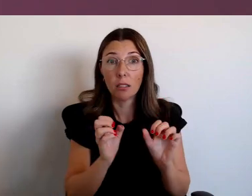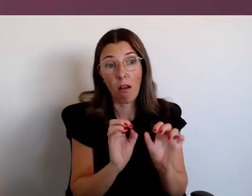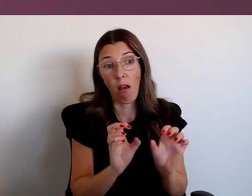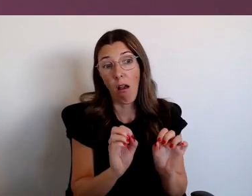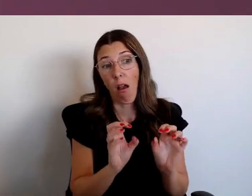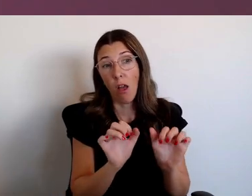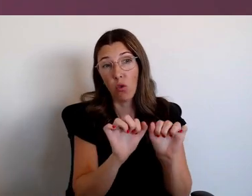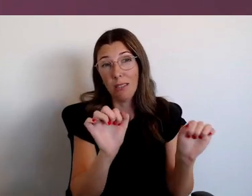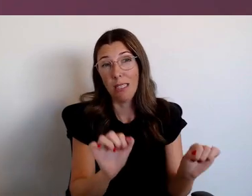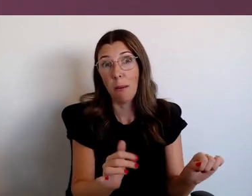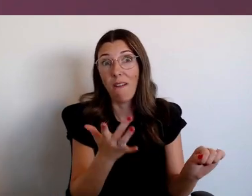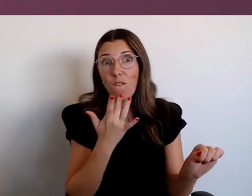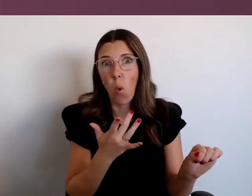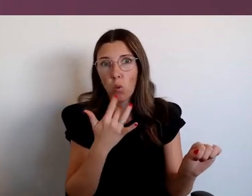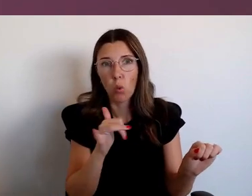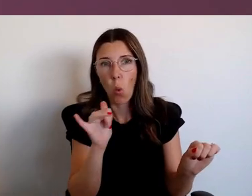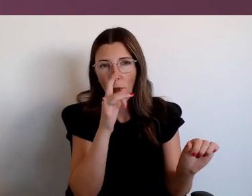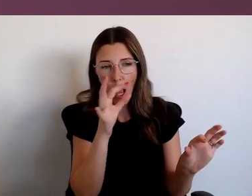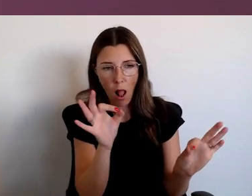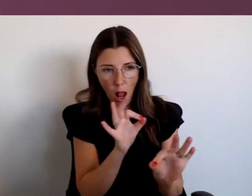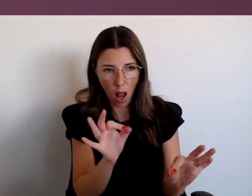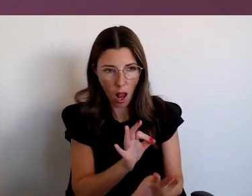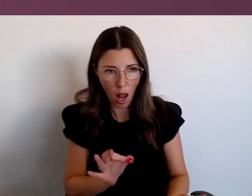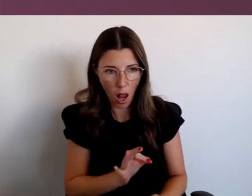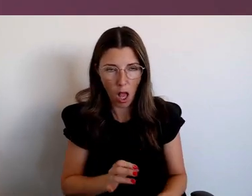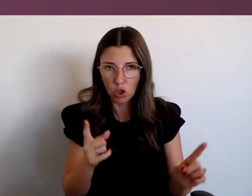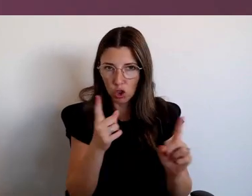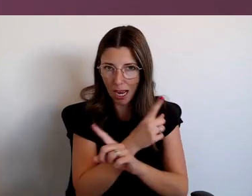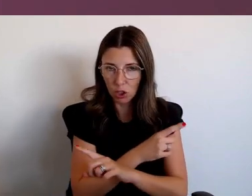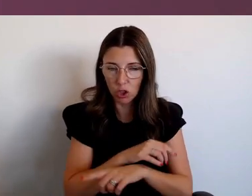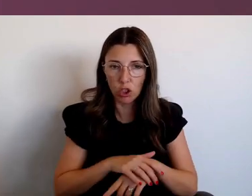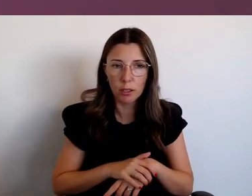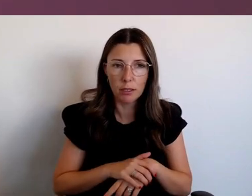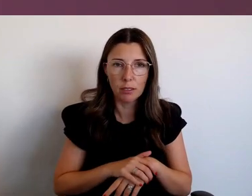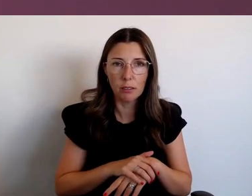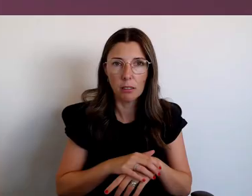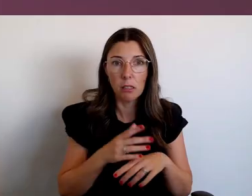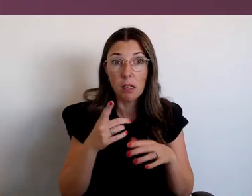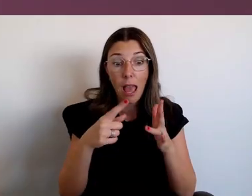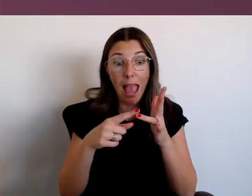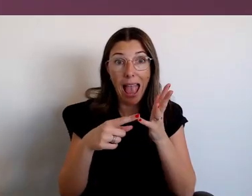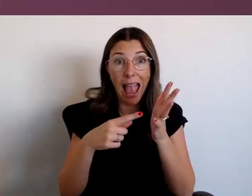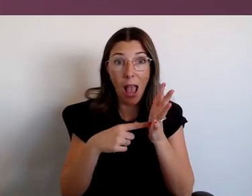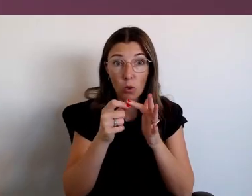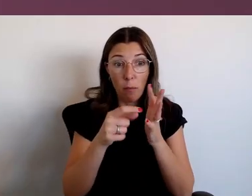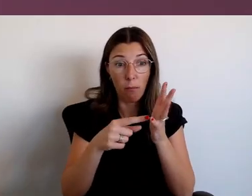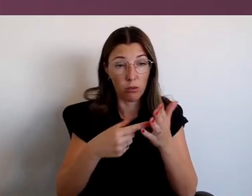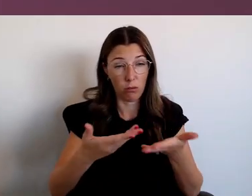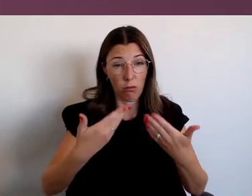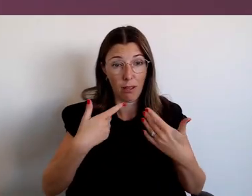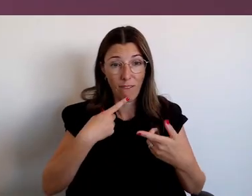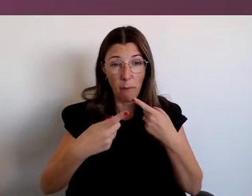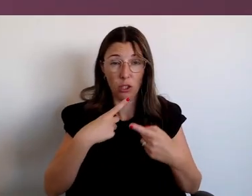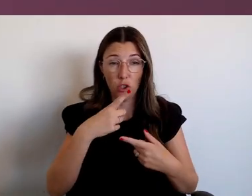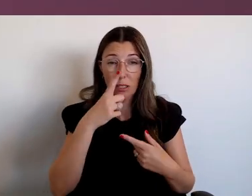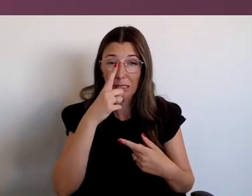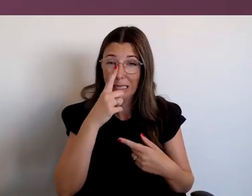or open to manipulation. And when this happens, outputs may be biased at best or completely unreliable.